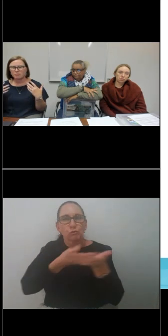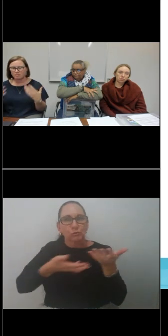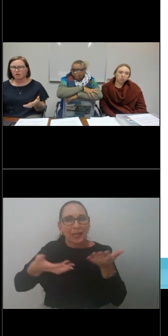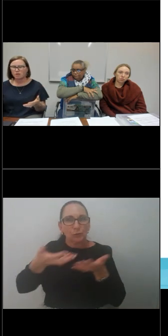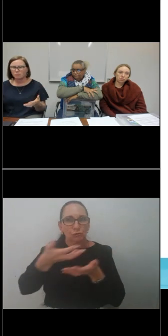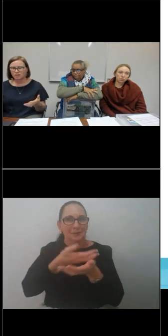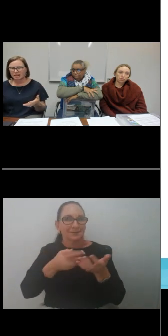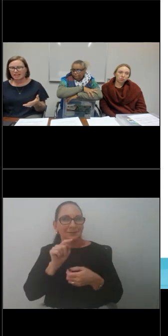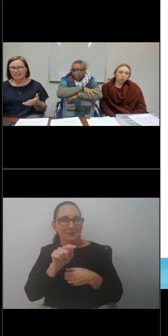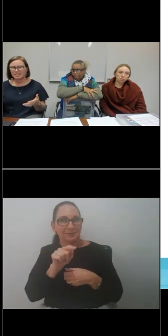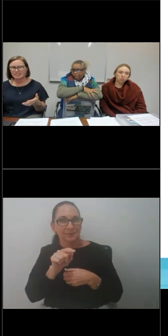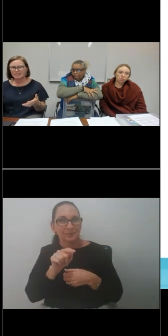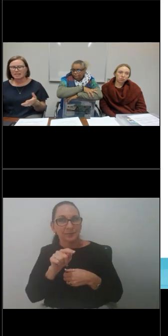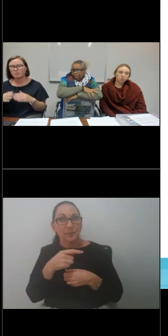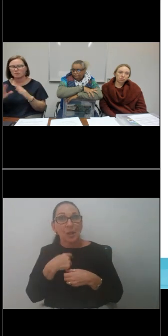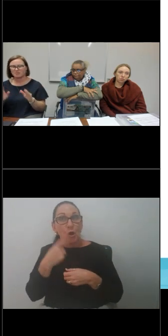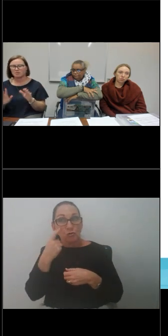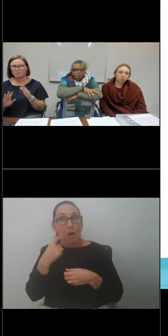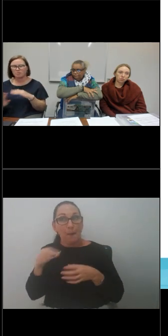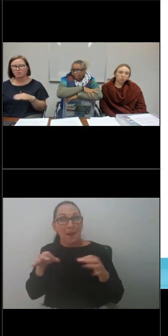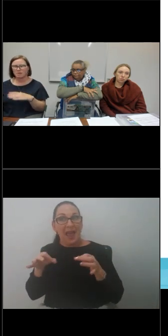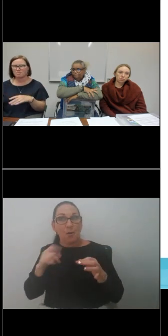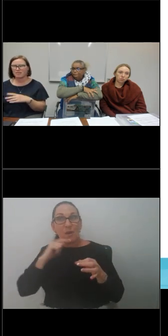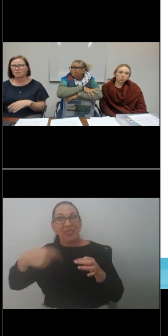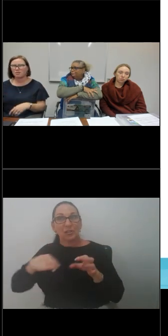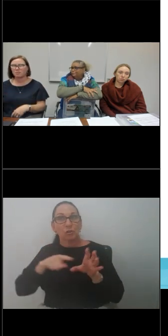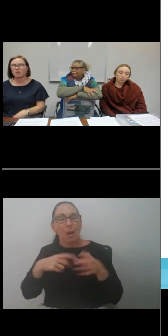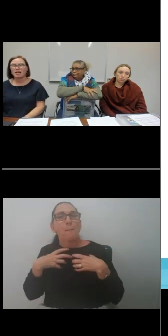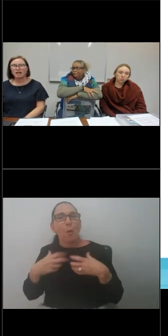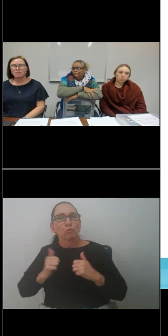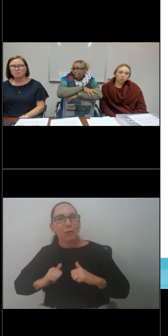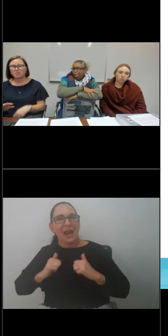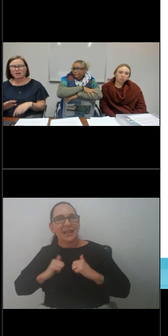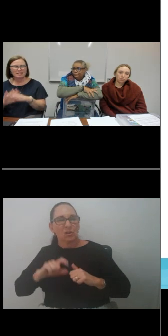hold more training again this year but we'll talk a bit more about that further on but while this is